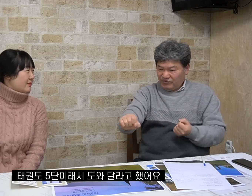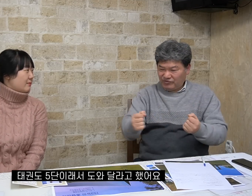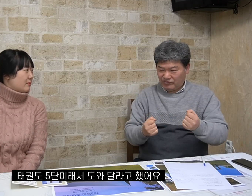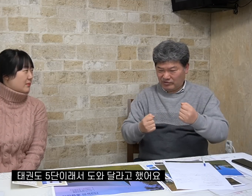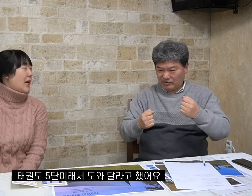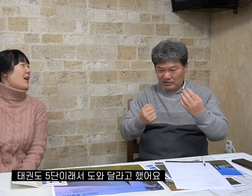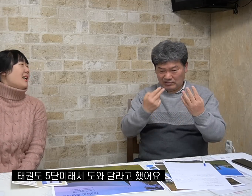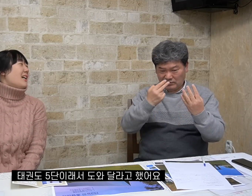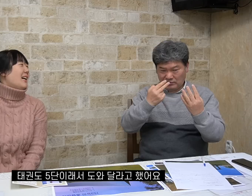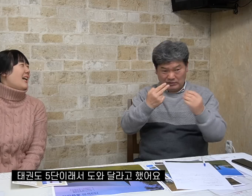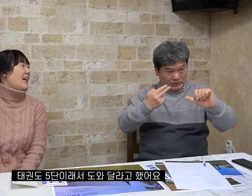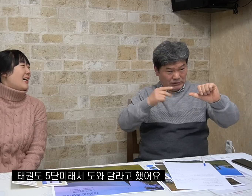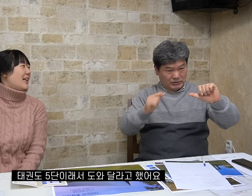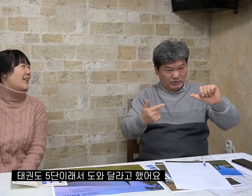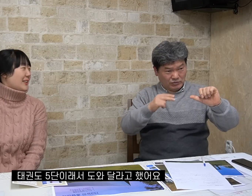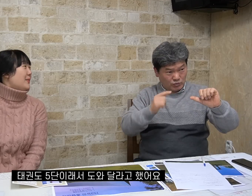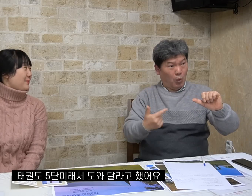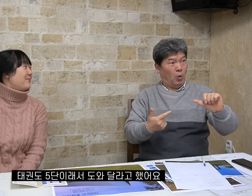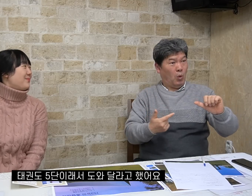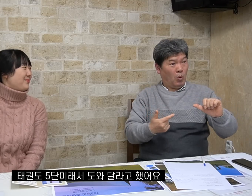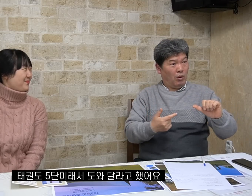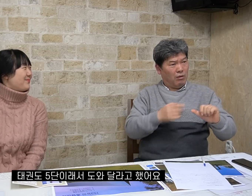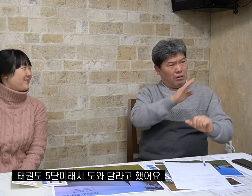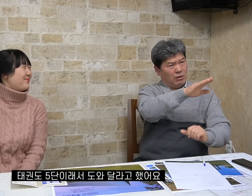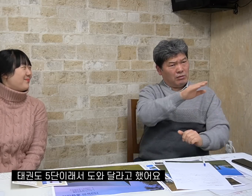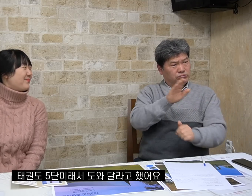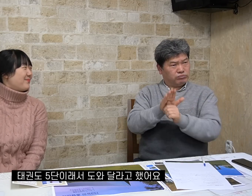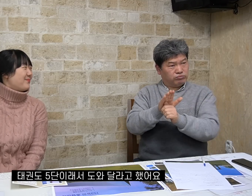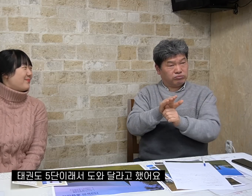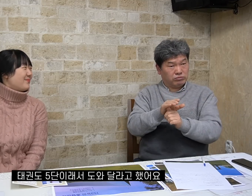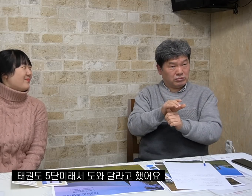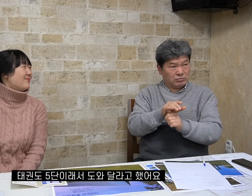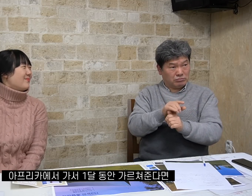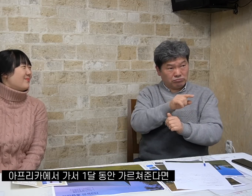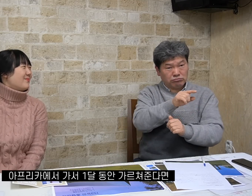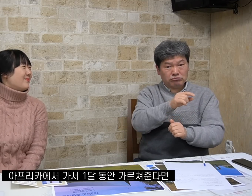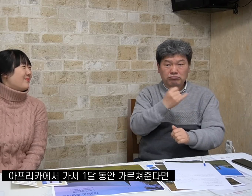and he said he was 5th Dan in Taekwondo, so he asked me to help.